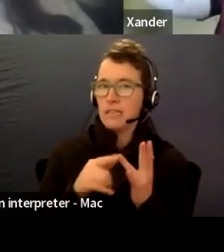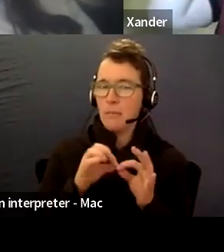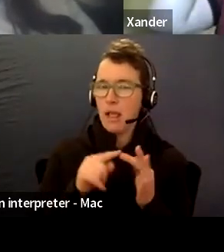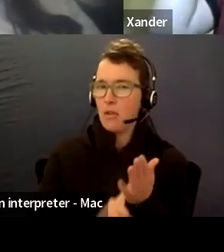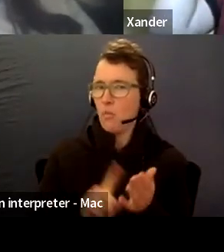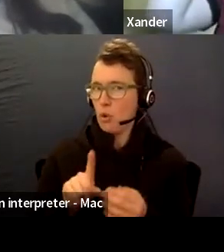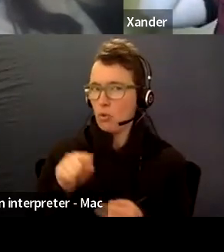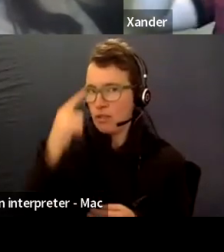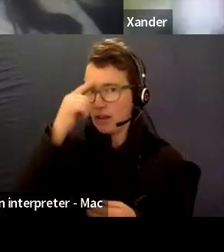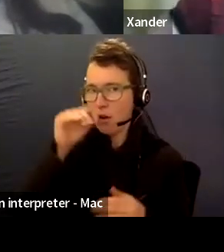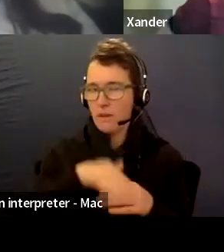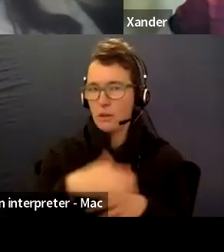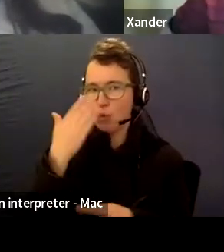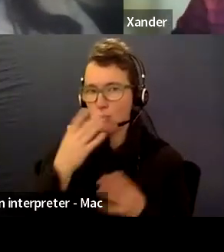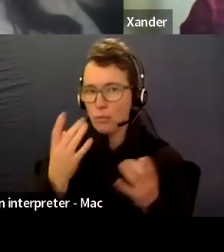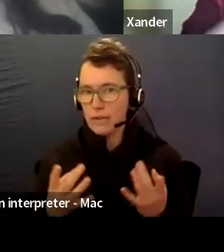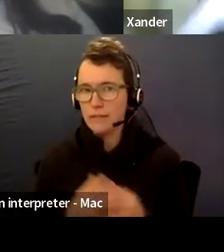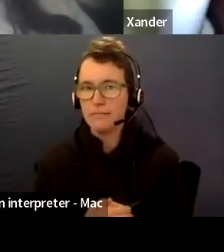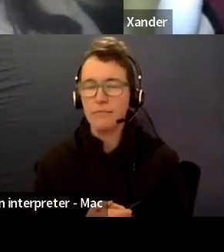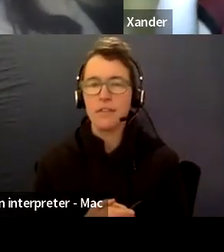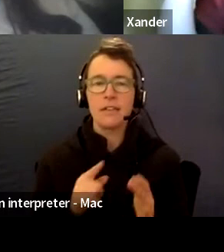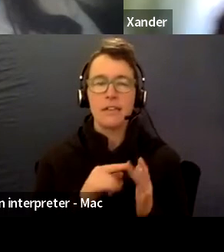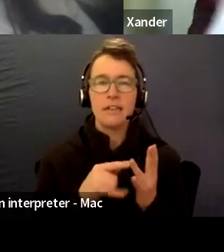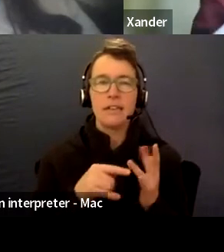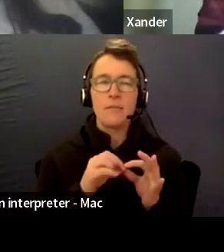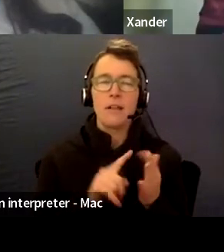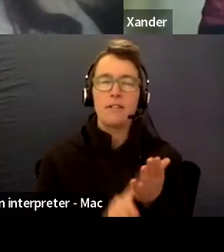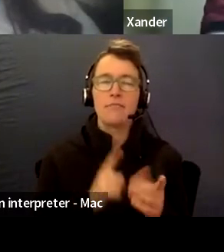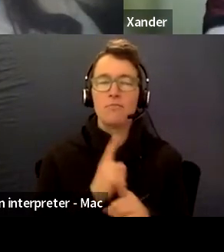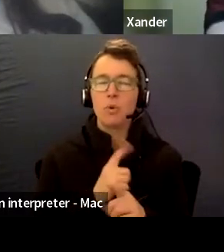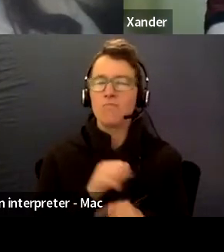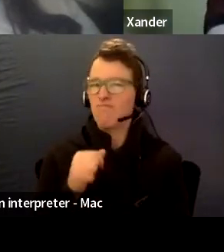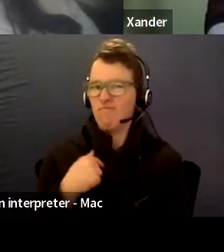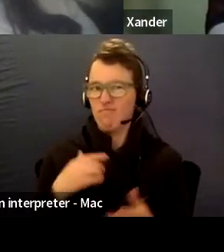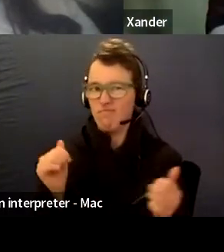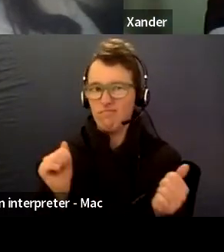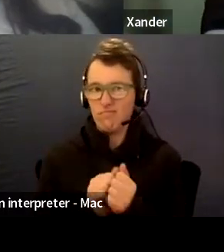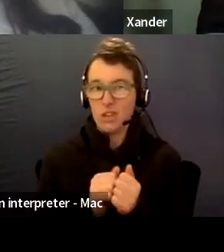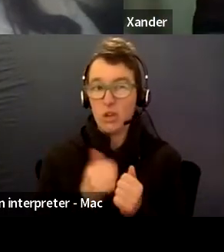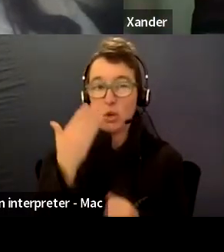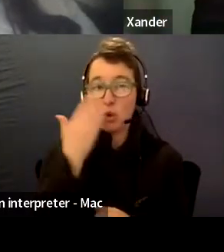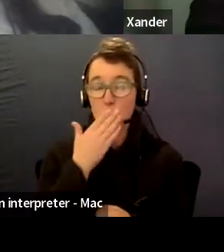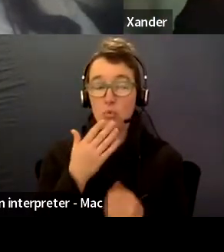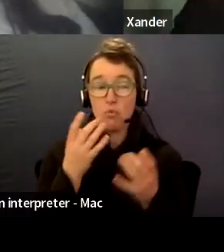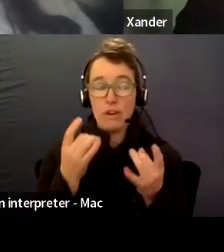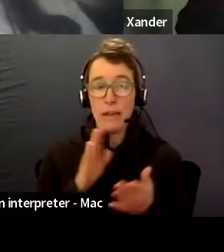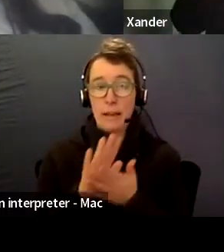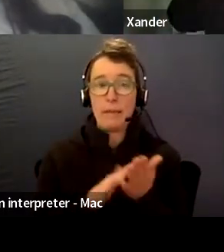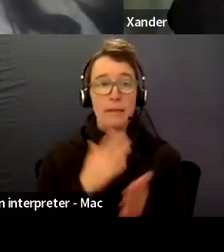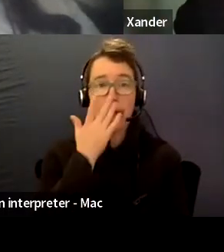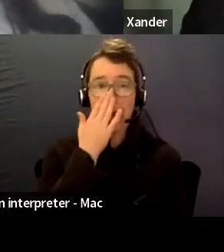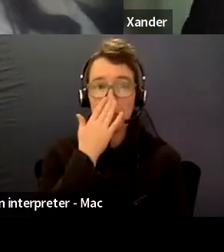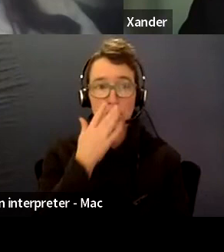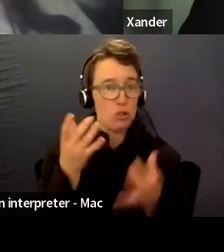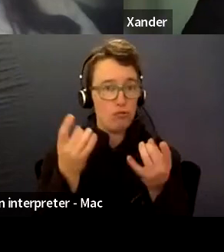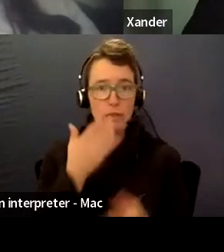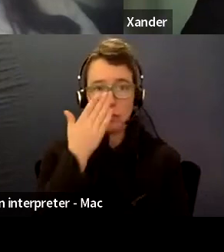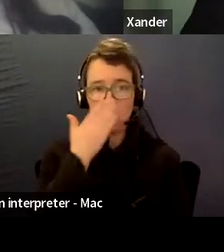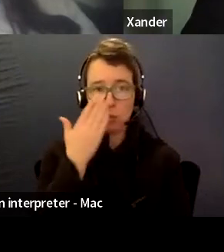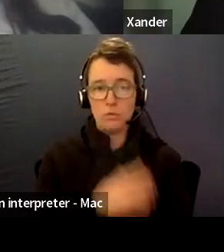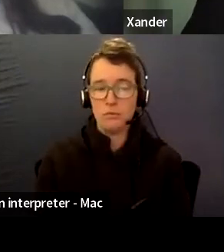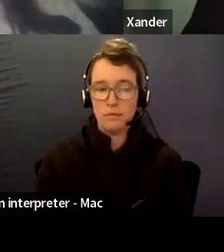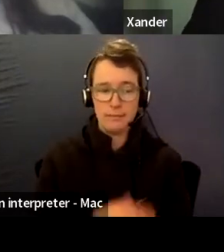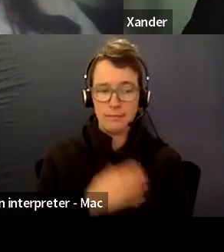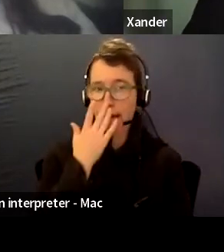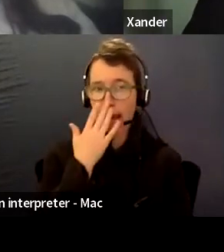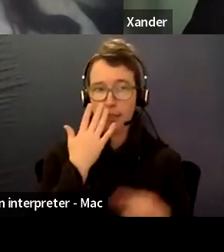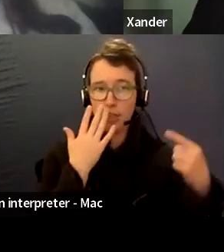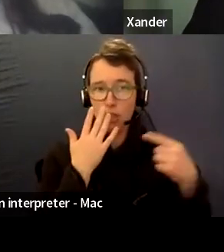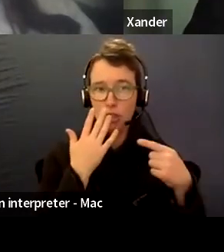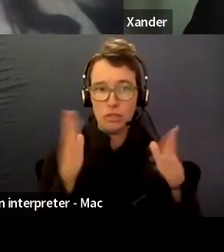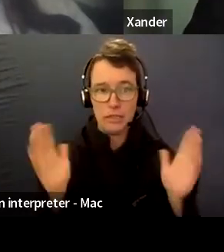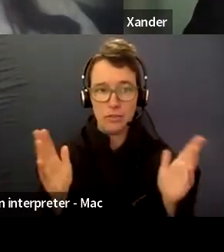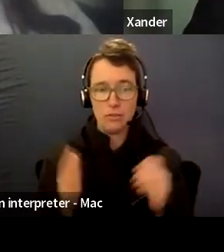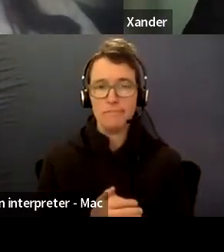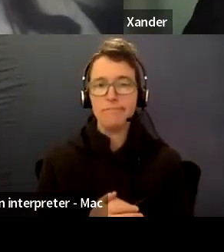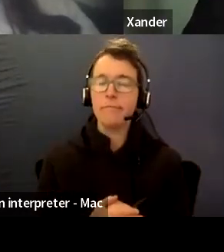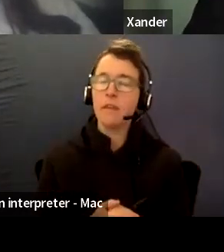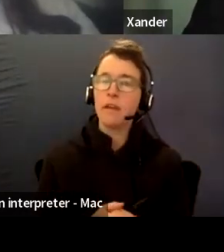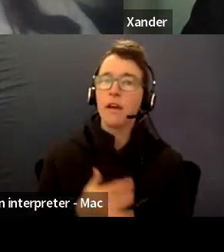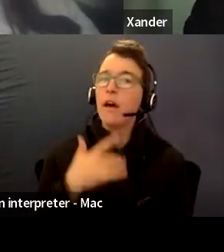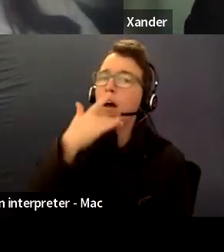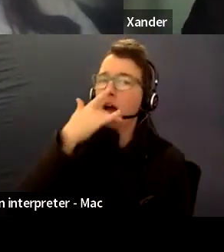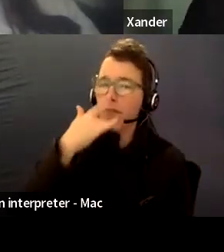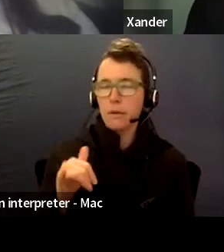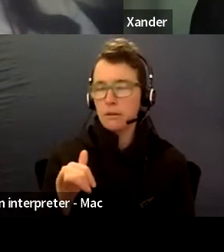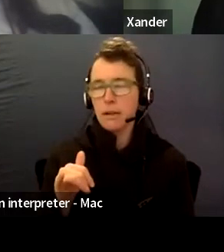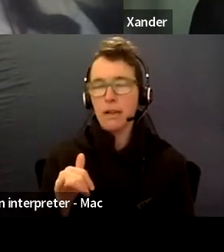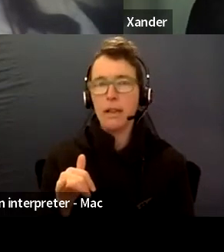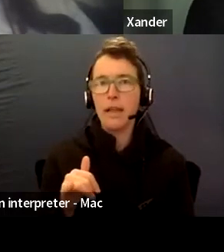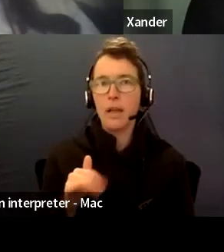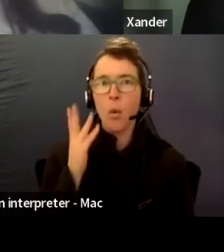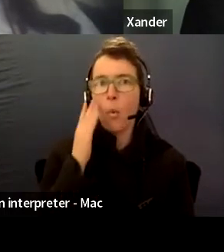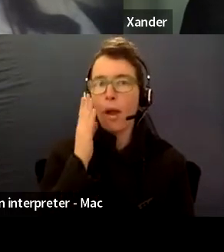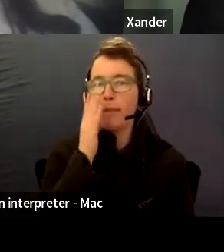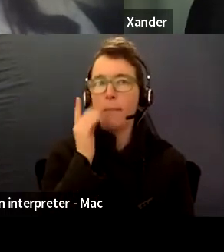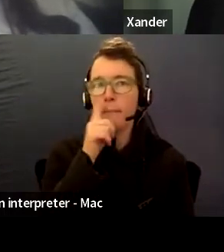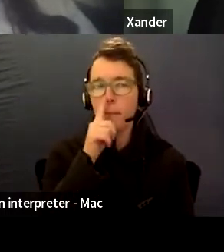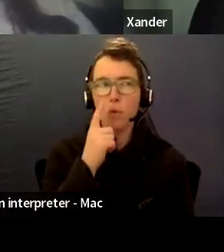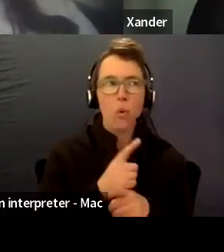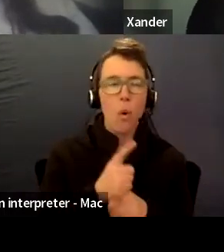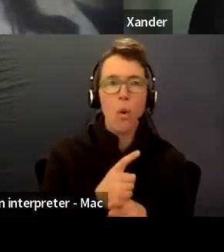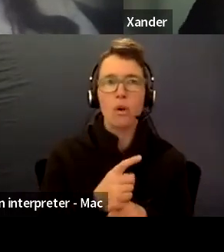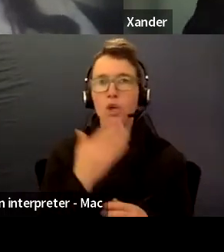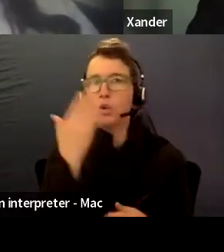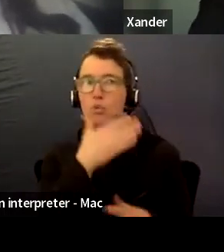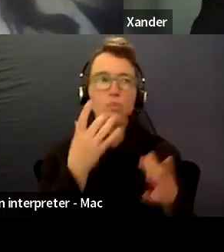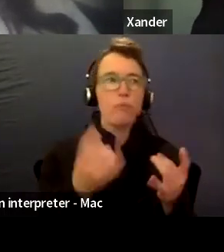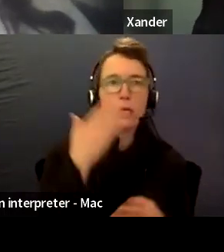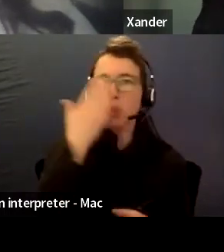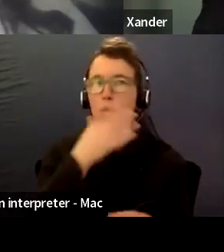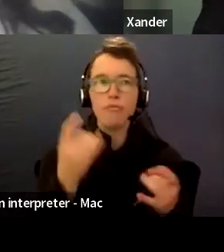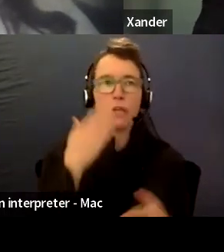And so I agree with Emily as well I'm school ready to me means that you're of age, to start school, and nothing other than that, unfortunately there are expectations surrounding that phrase that people have put those connotations in that spot that I don't